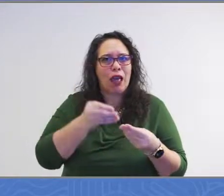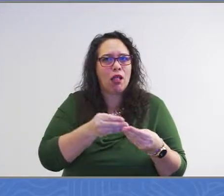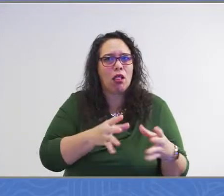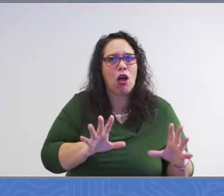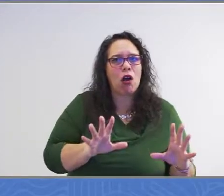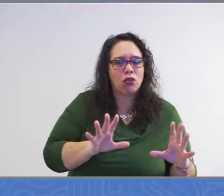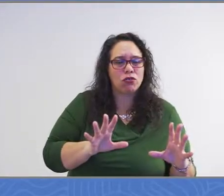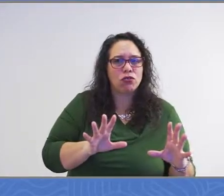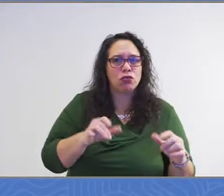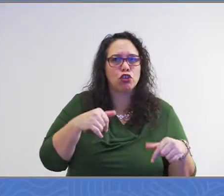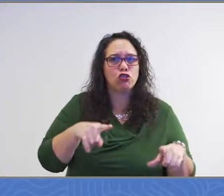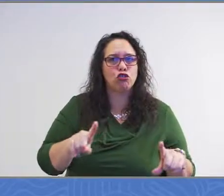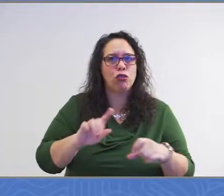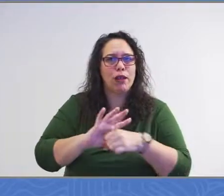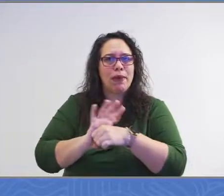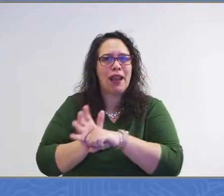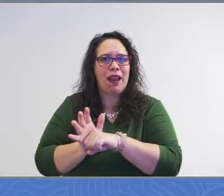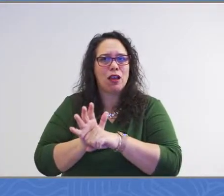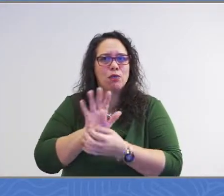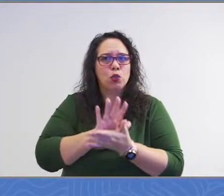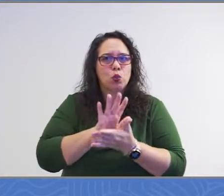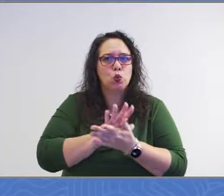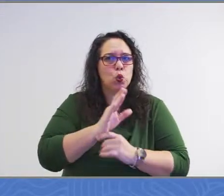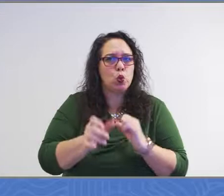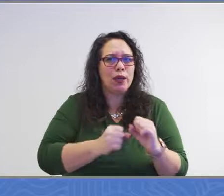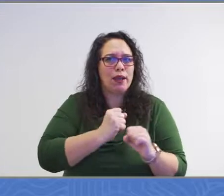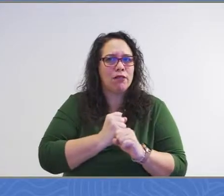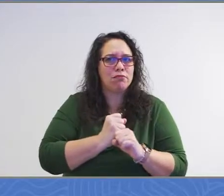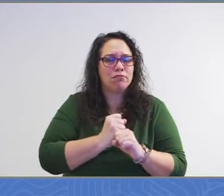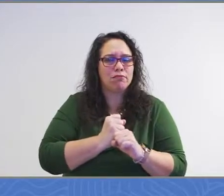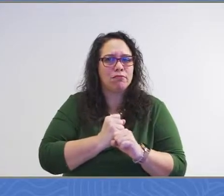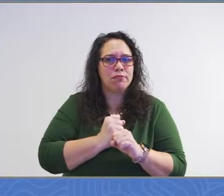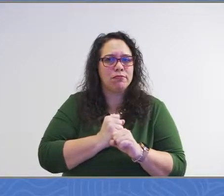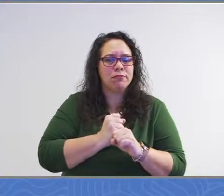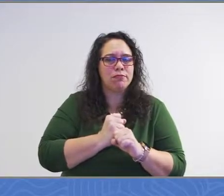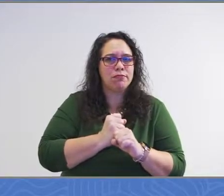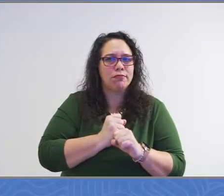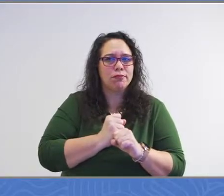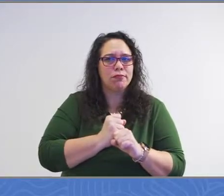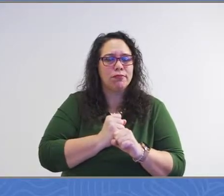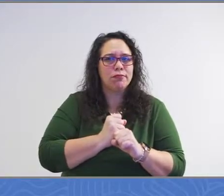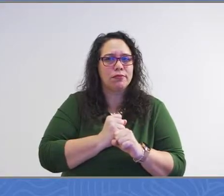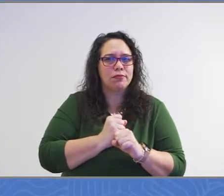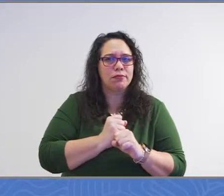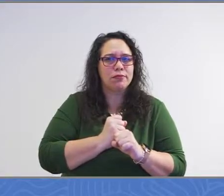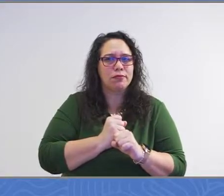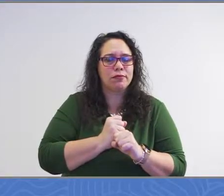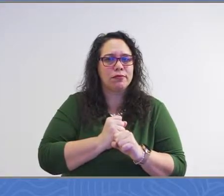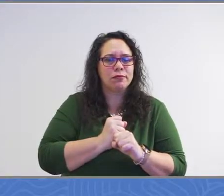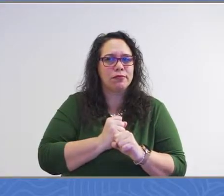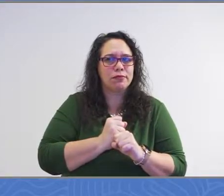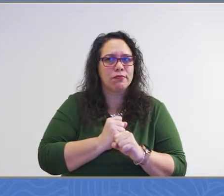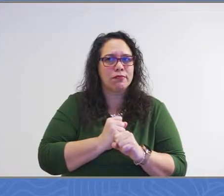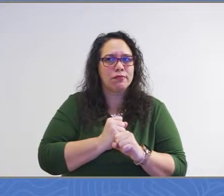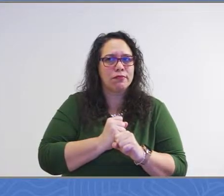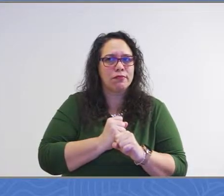during this pandemic school year nor did it spoke as if we will be back in the classroom